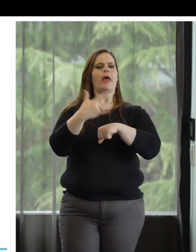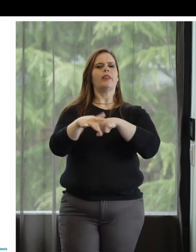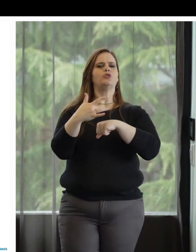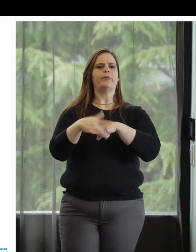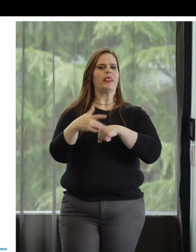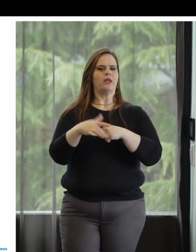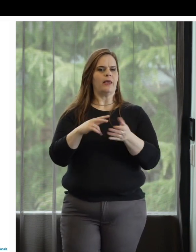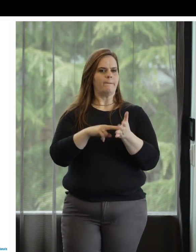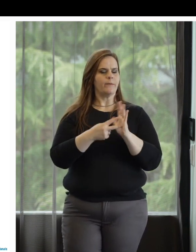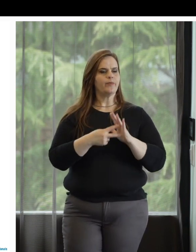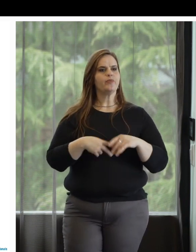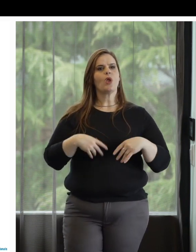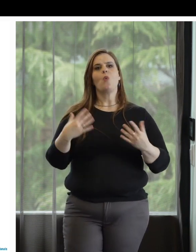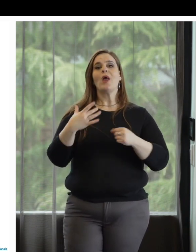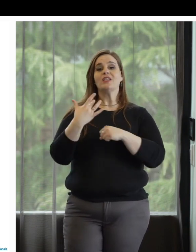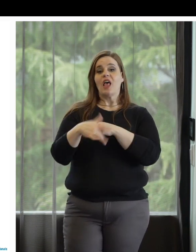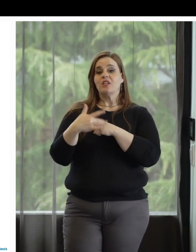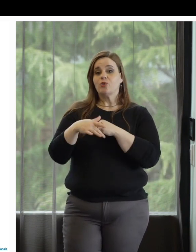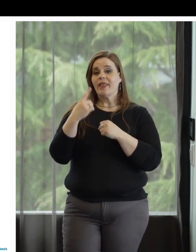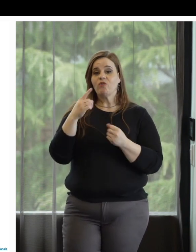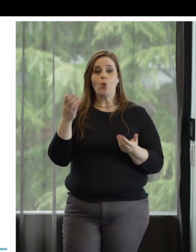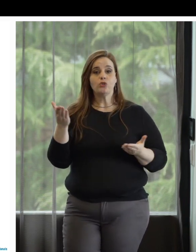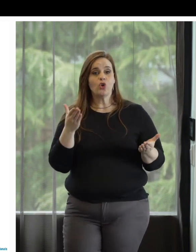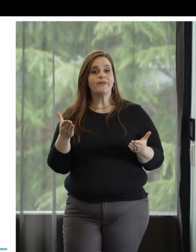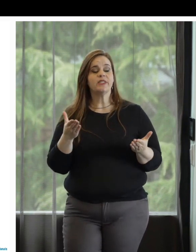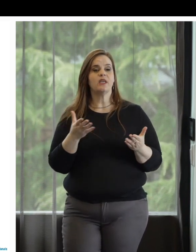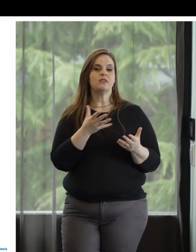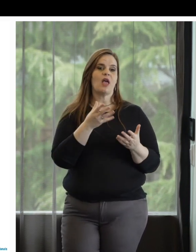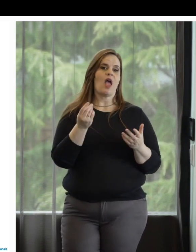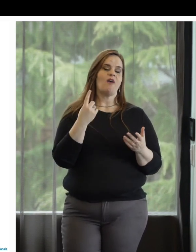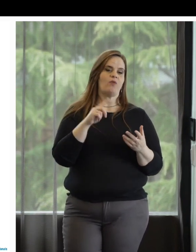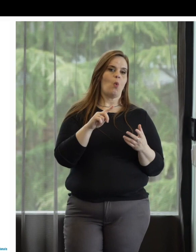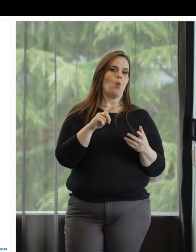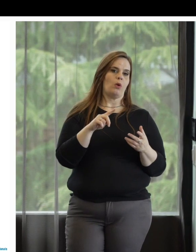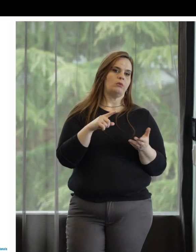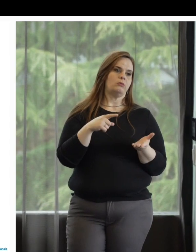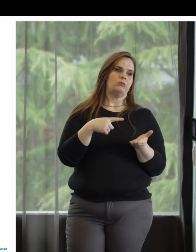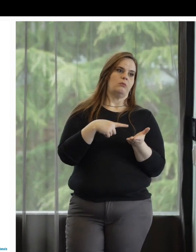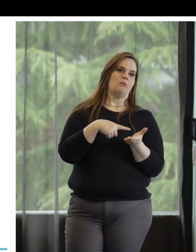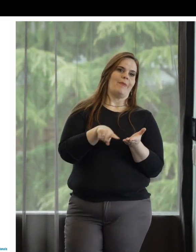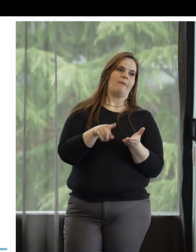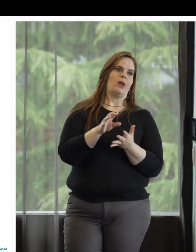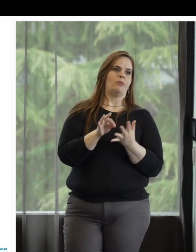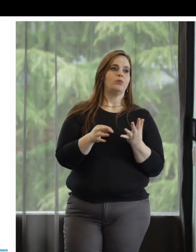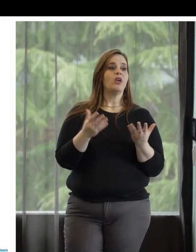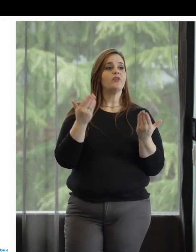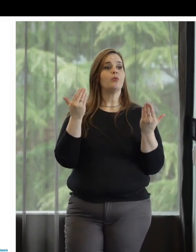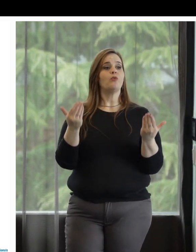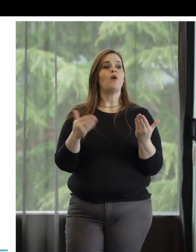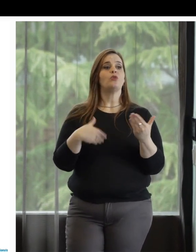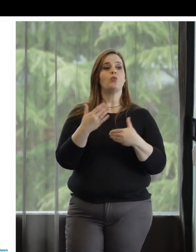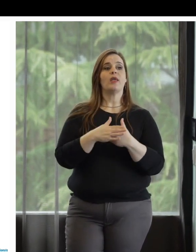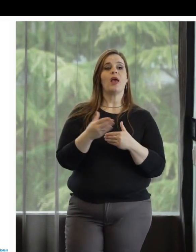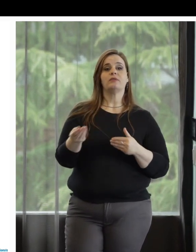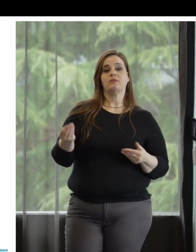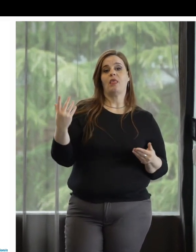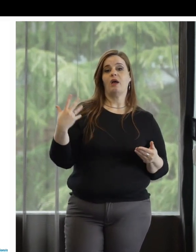eligibility for services and for payment. . . . So